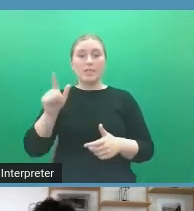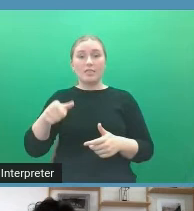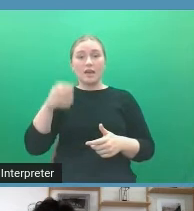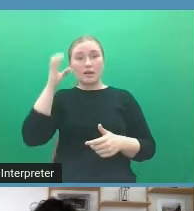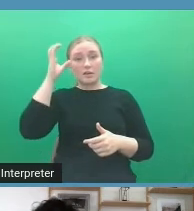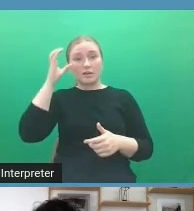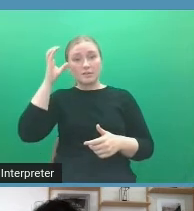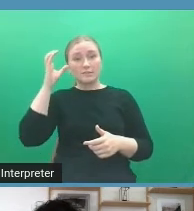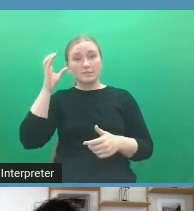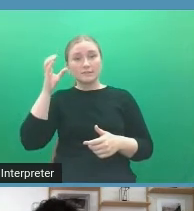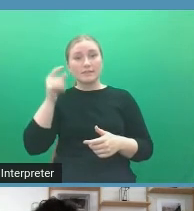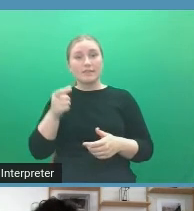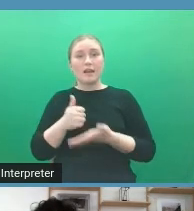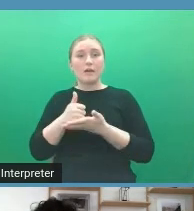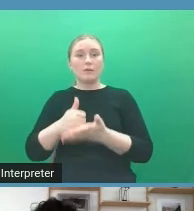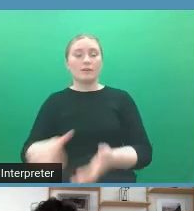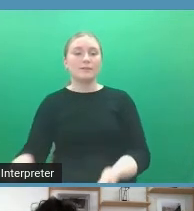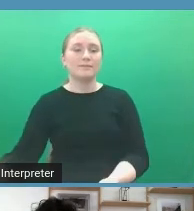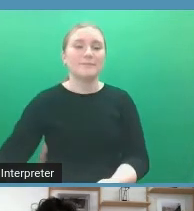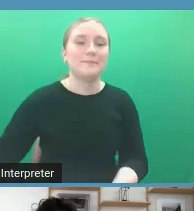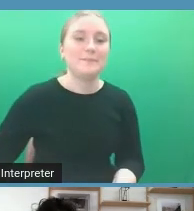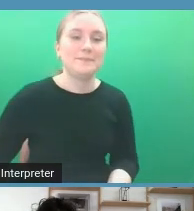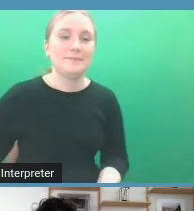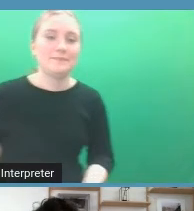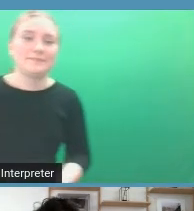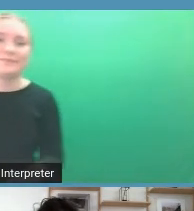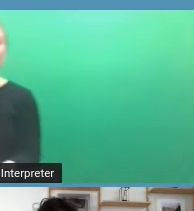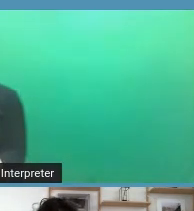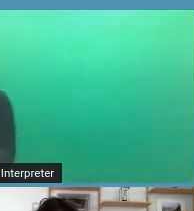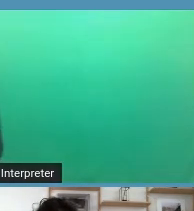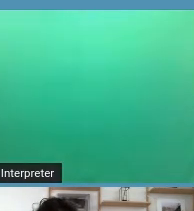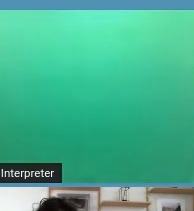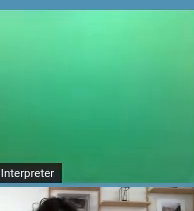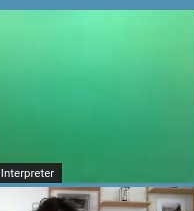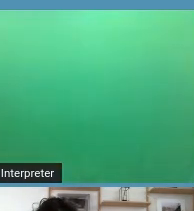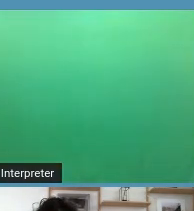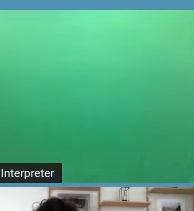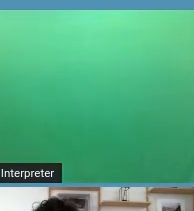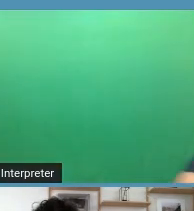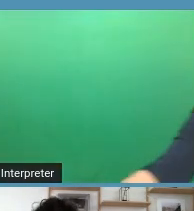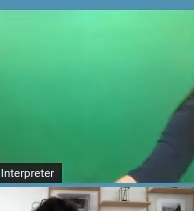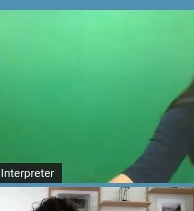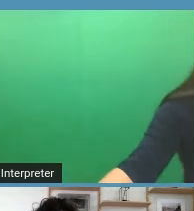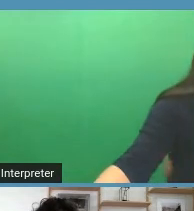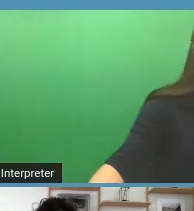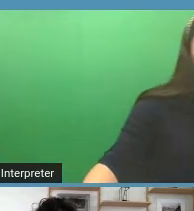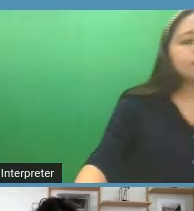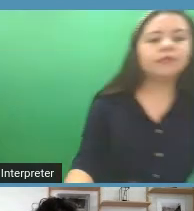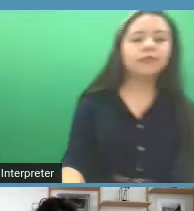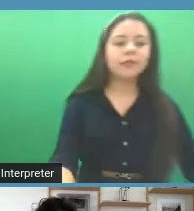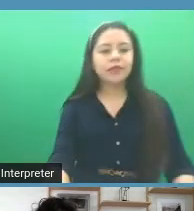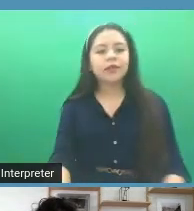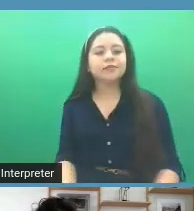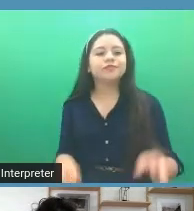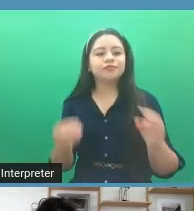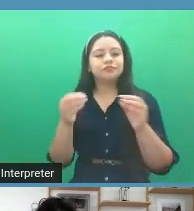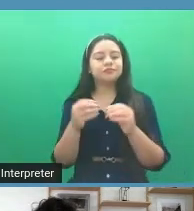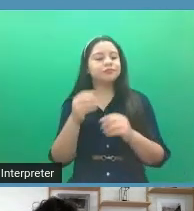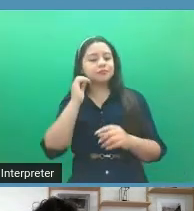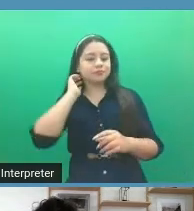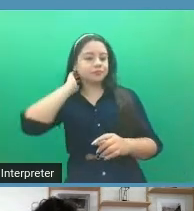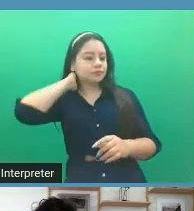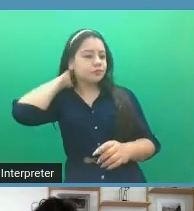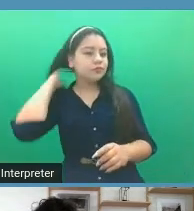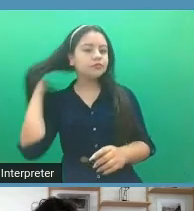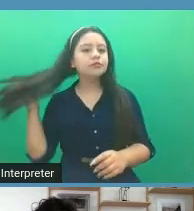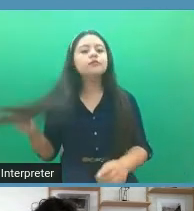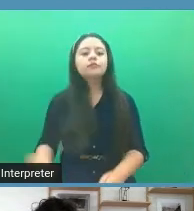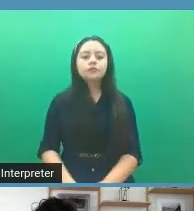to help us get there. This is kind of more details on that. I don't think that we need to get too far